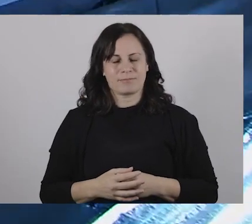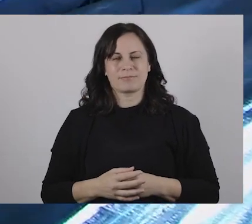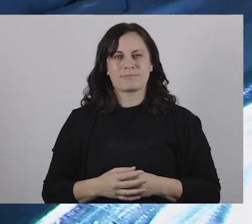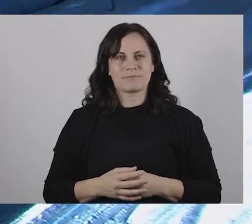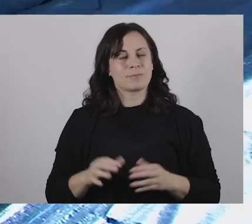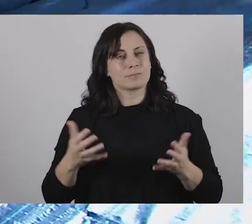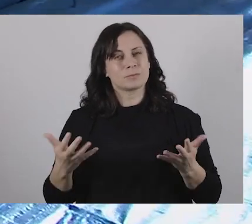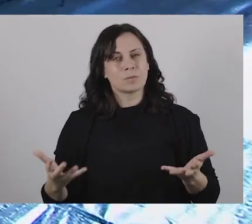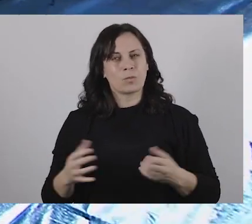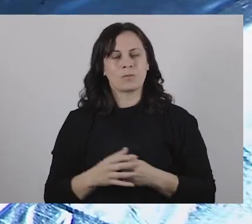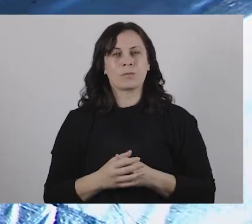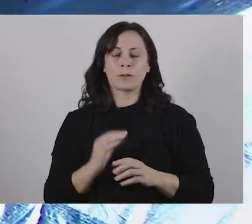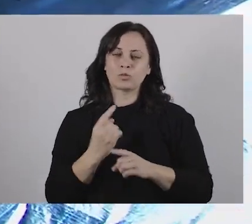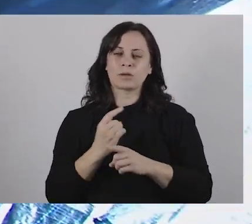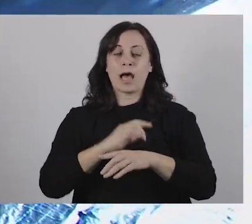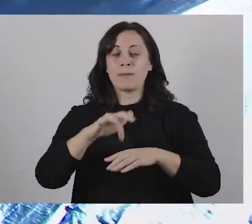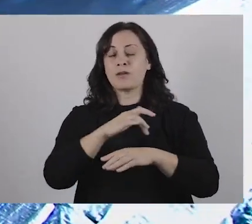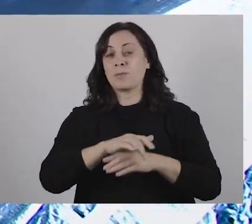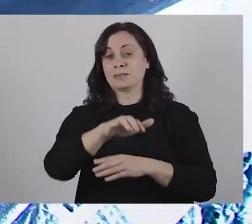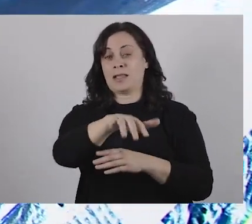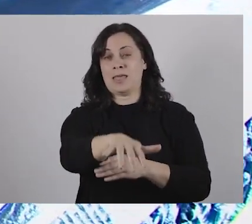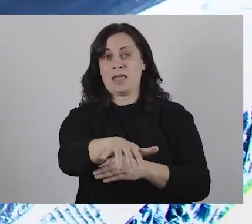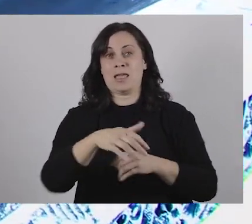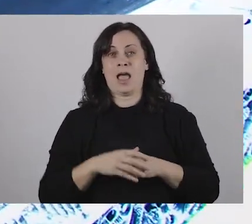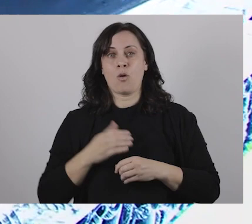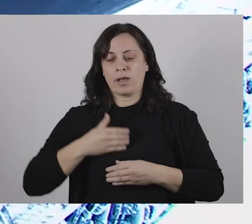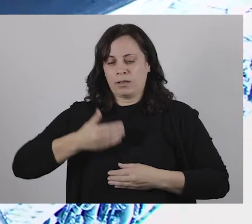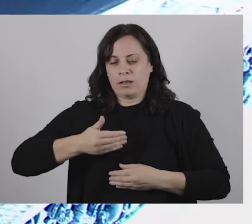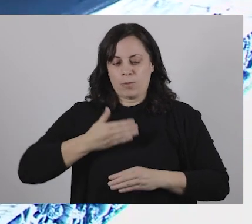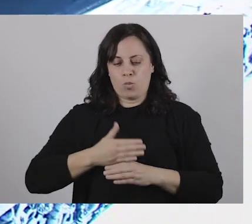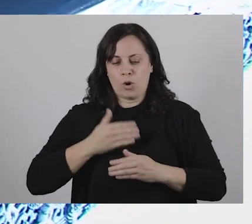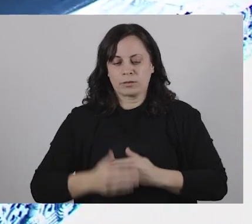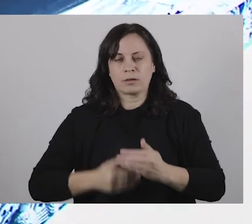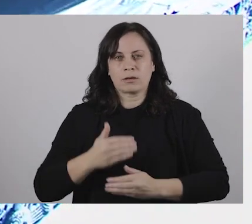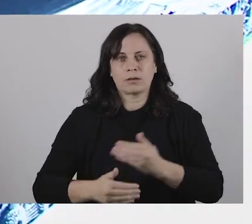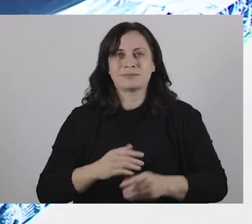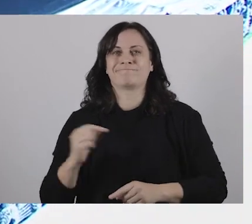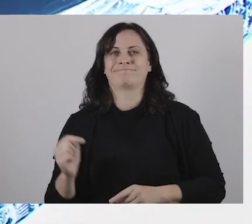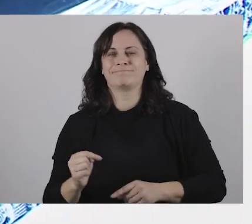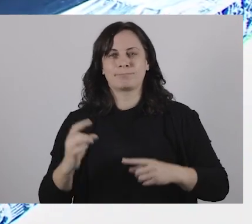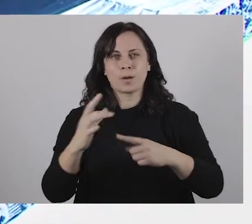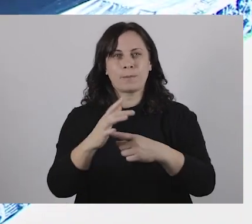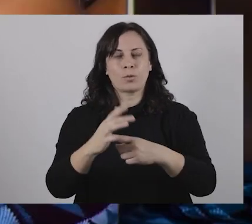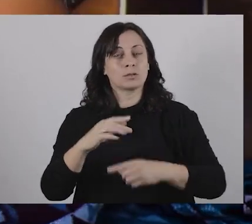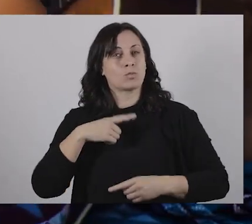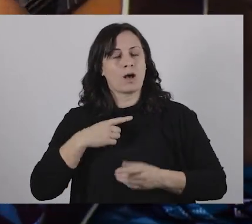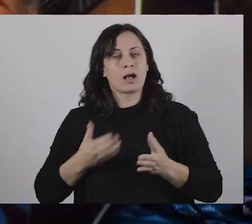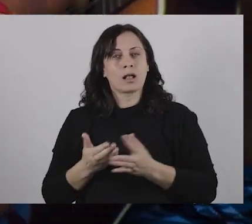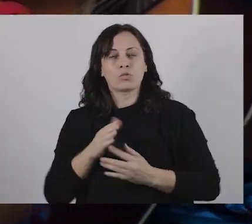The journey that one takes... to a performance matters most of all...